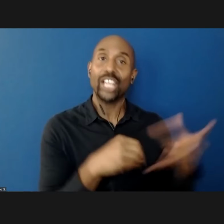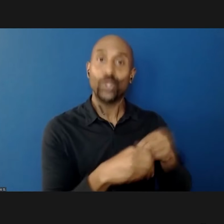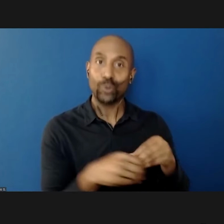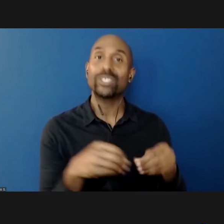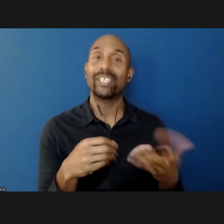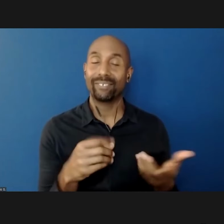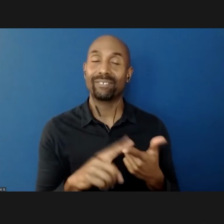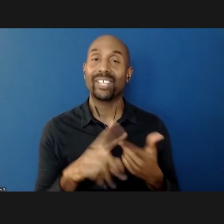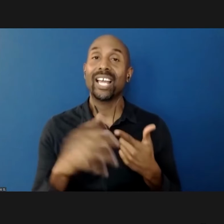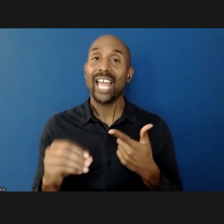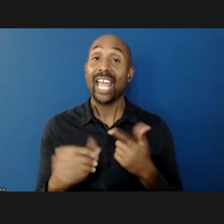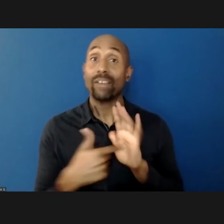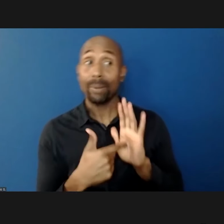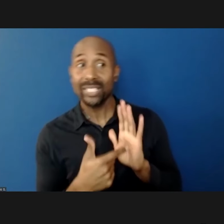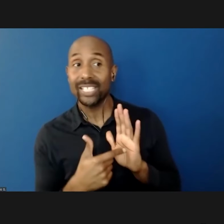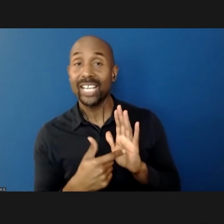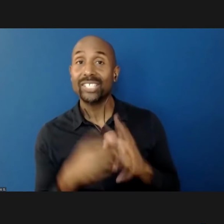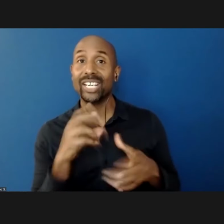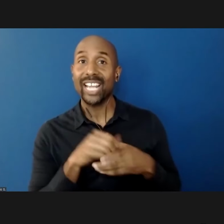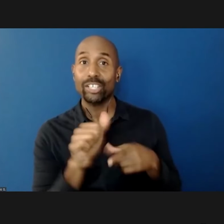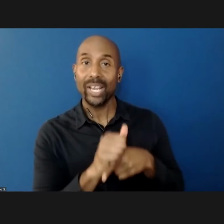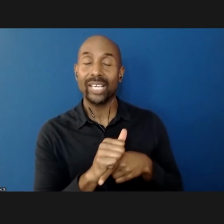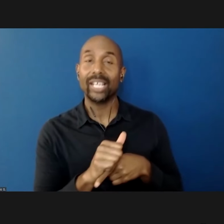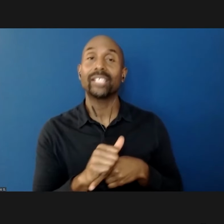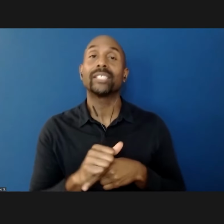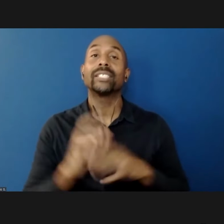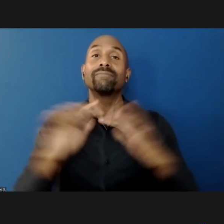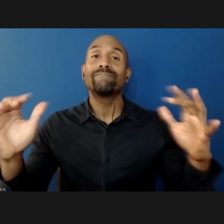So thank you Anita. That I know we do have a couple of questions